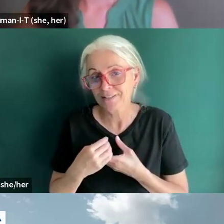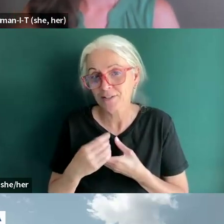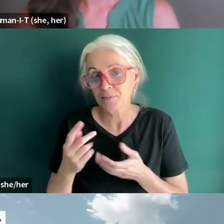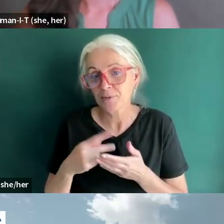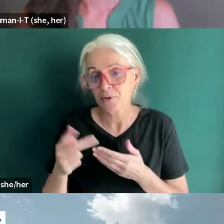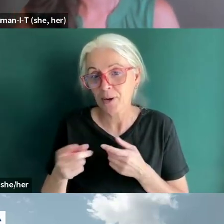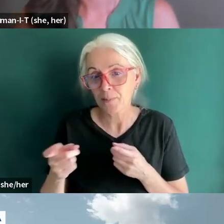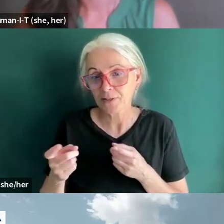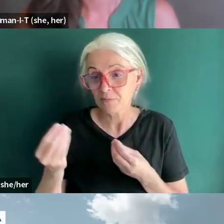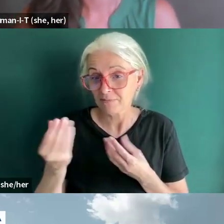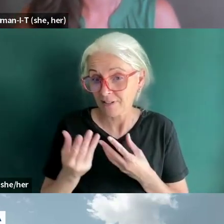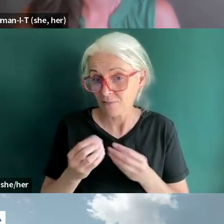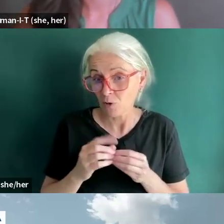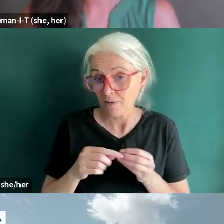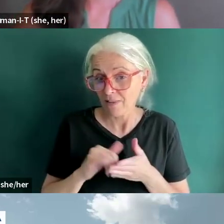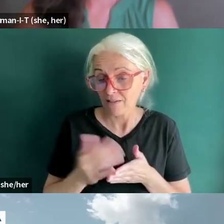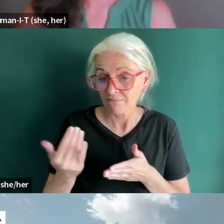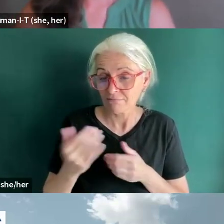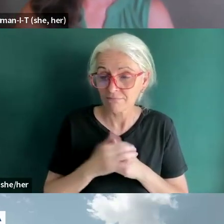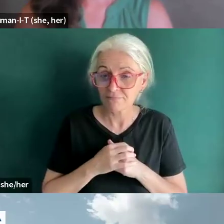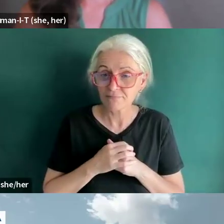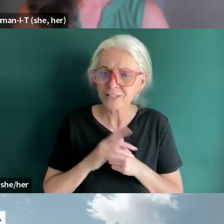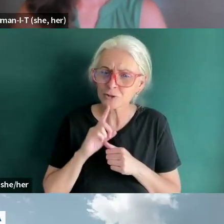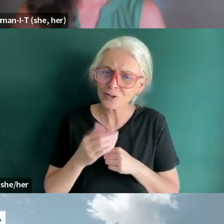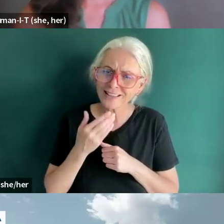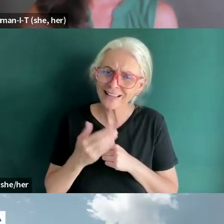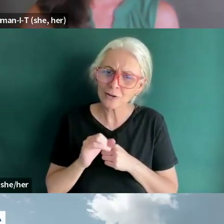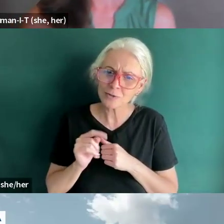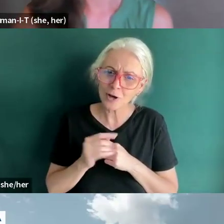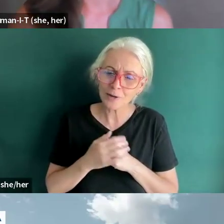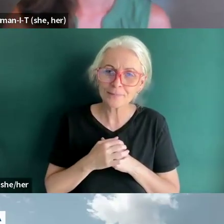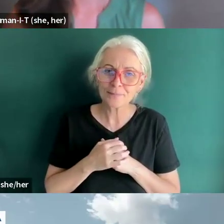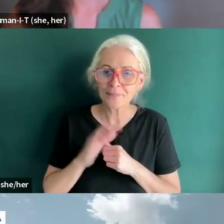management. Can you tell us a bit about that? Sure, thank you, Scott. Hi everyone,